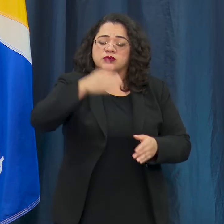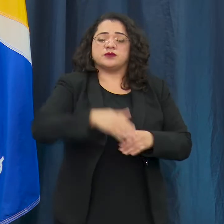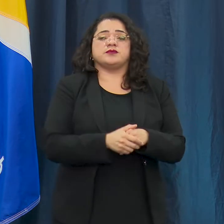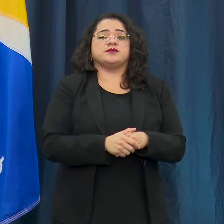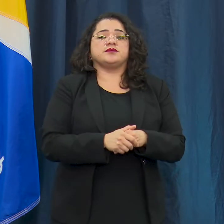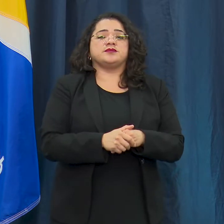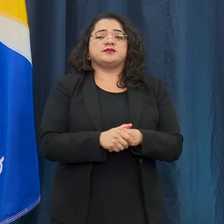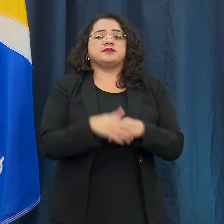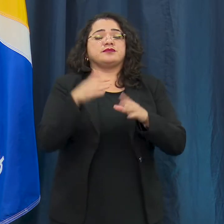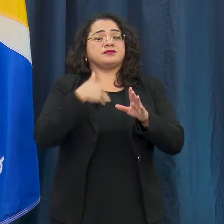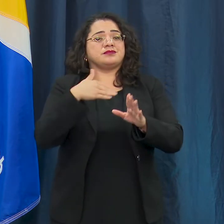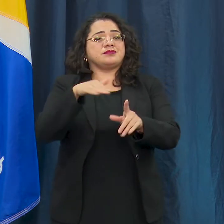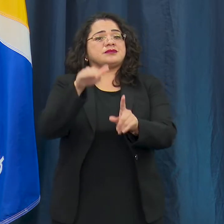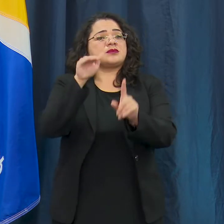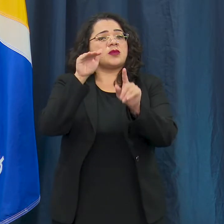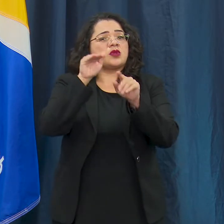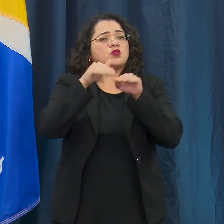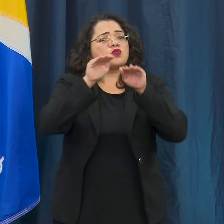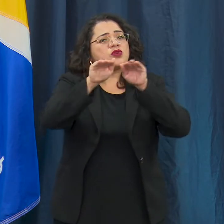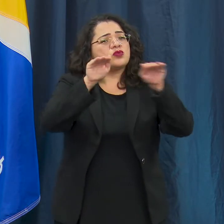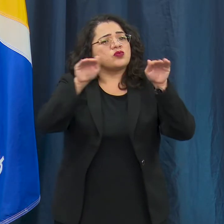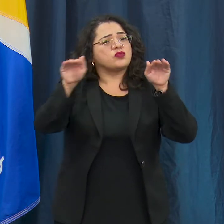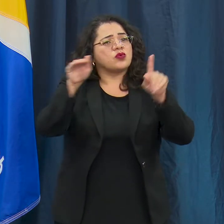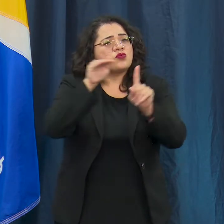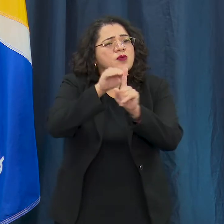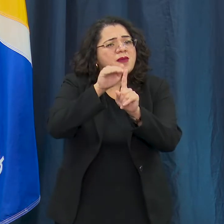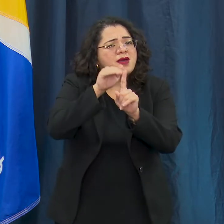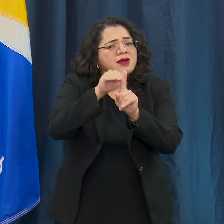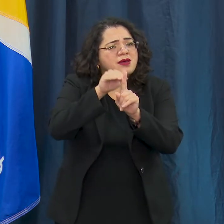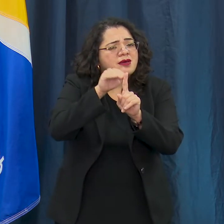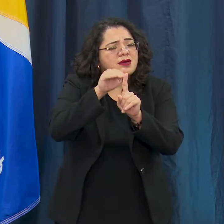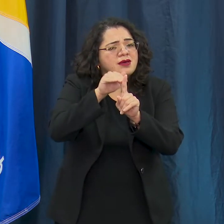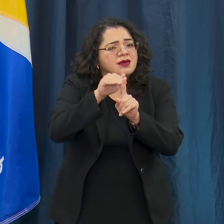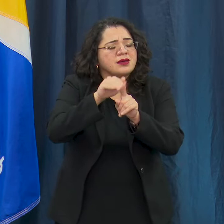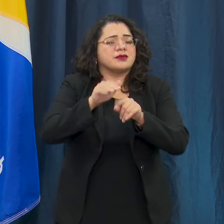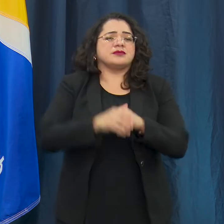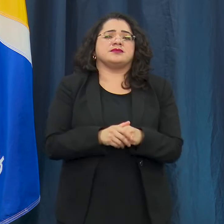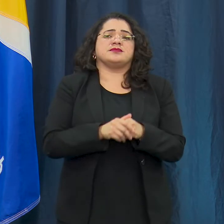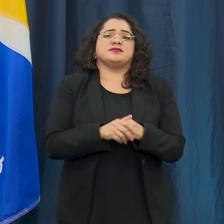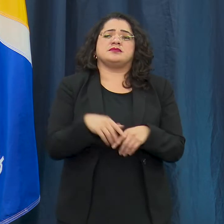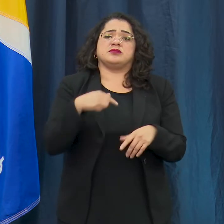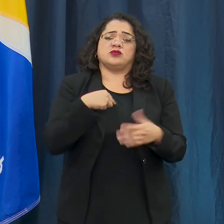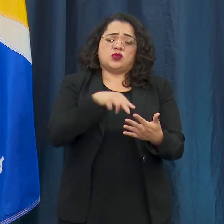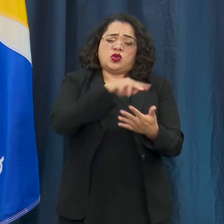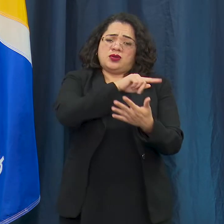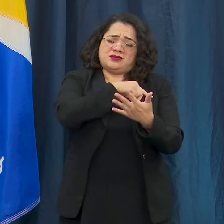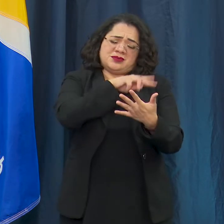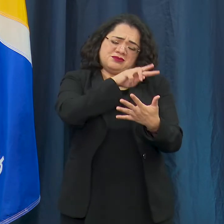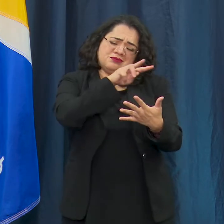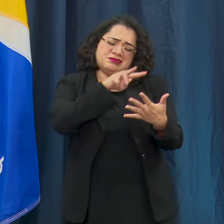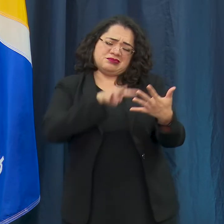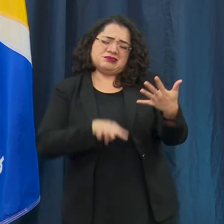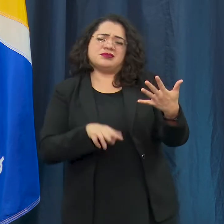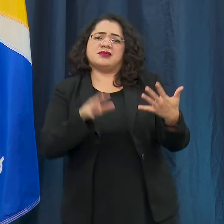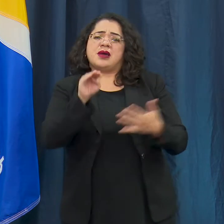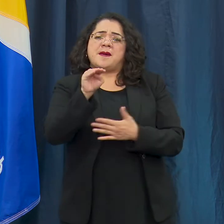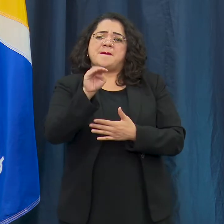guided by a few simple metrics that we look at. First and foremost is the advice